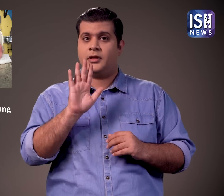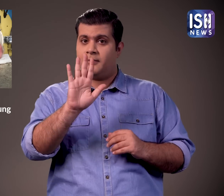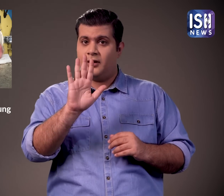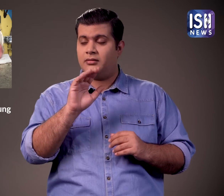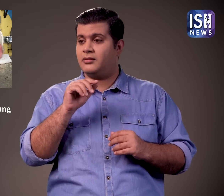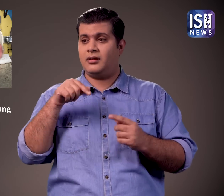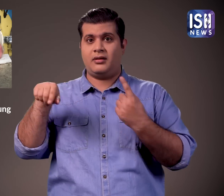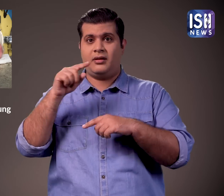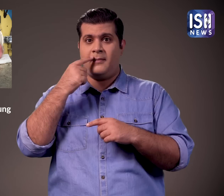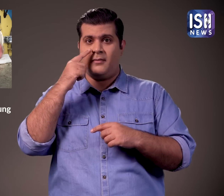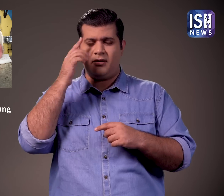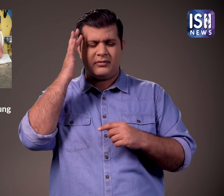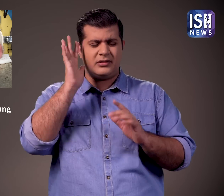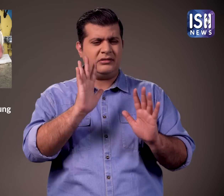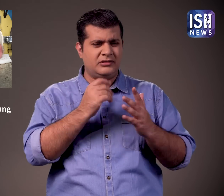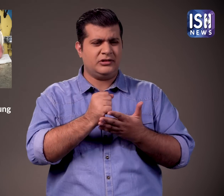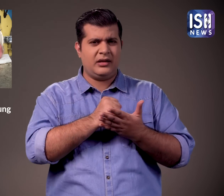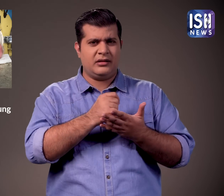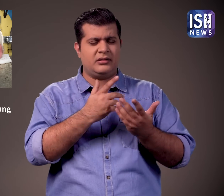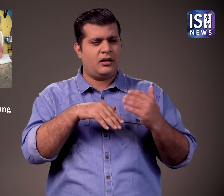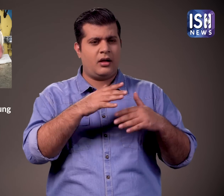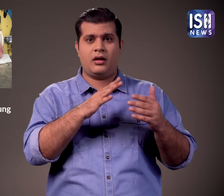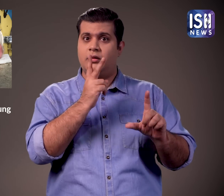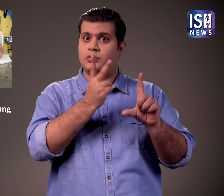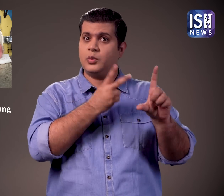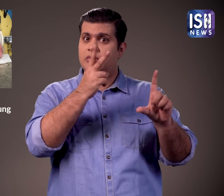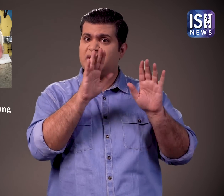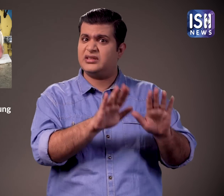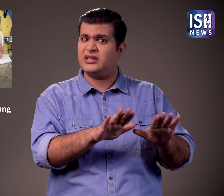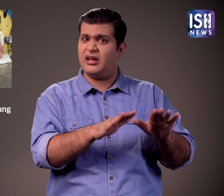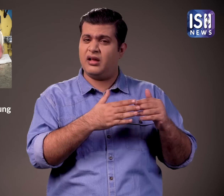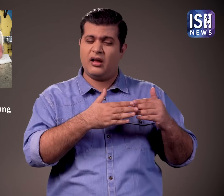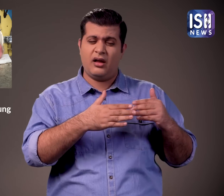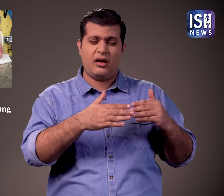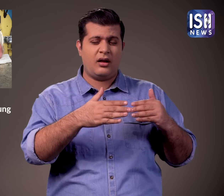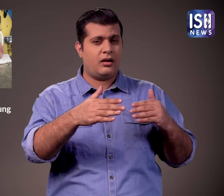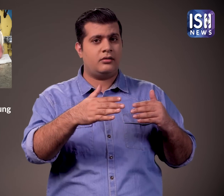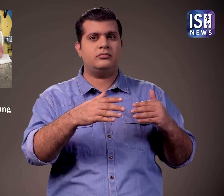But his parents never gave up. Paul spent 2 years in the hospital.